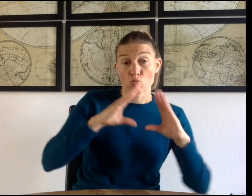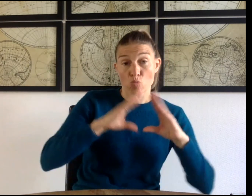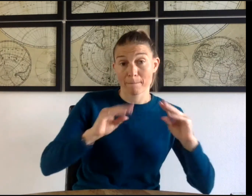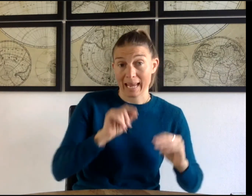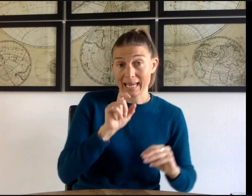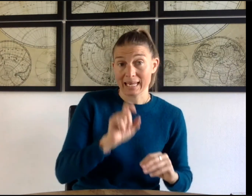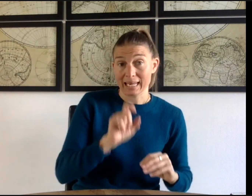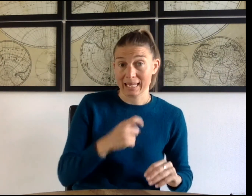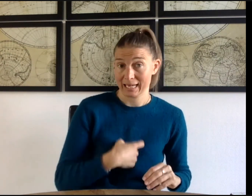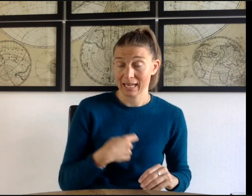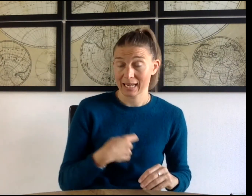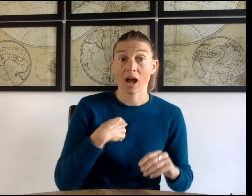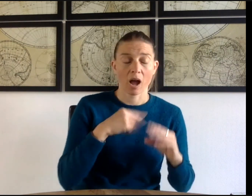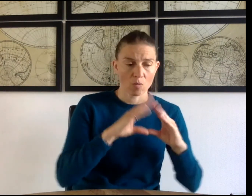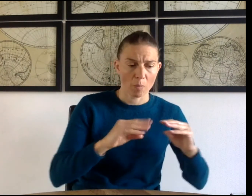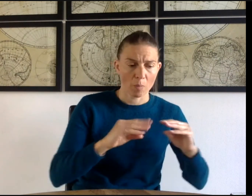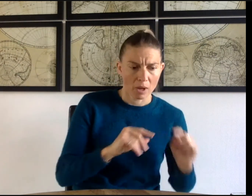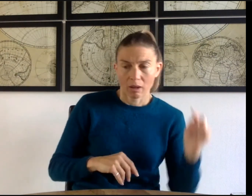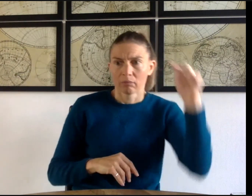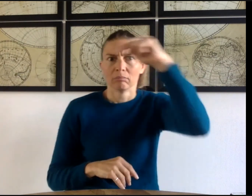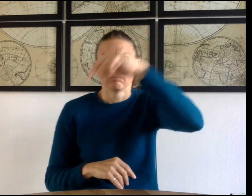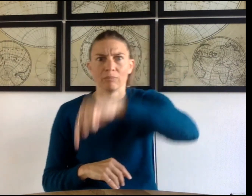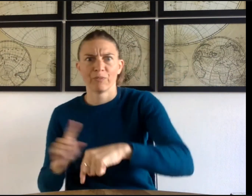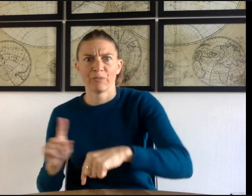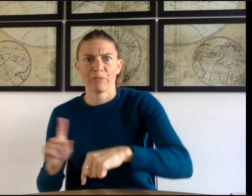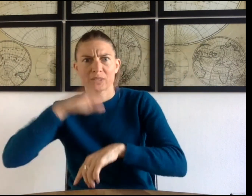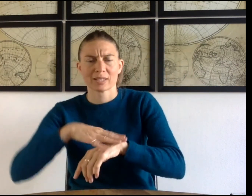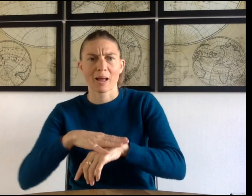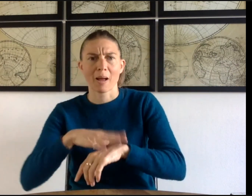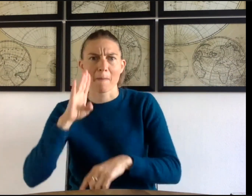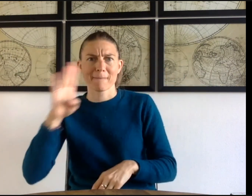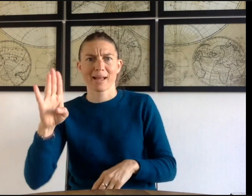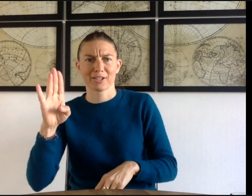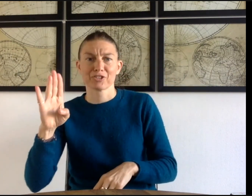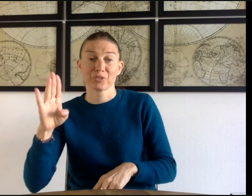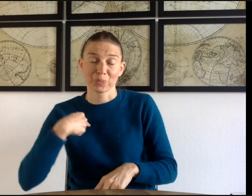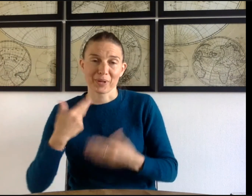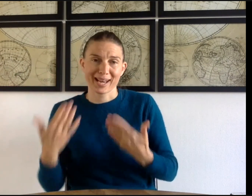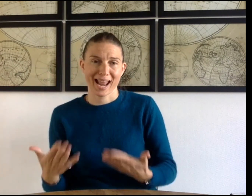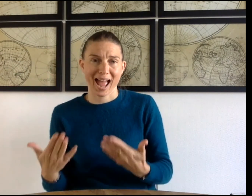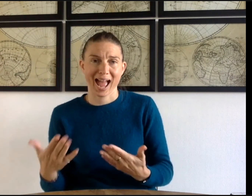and I came to Belgium where I am now, my national agency,